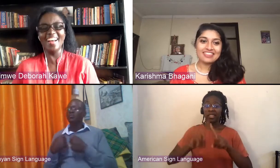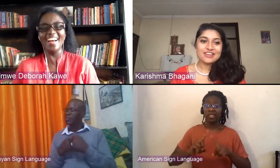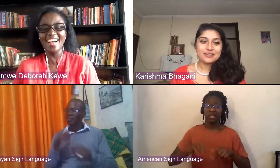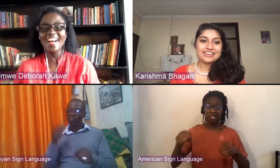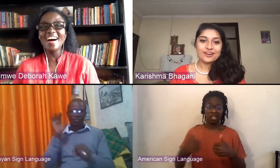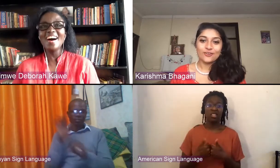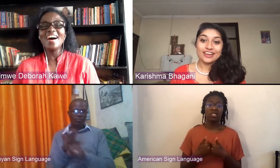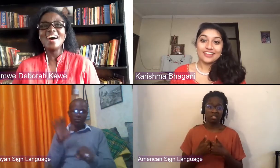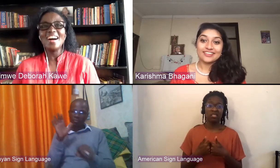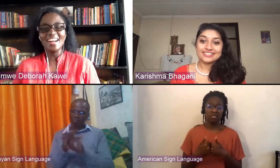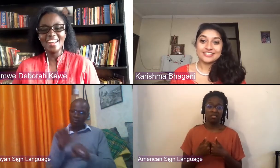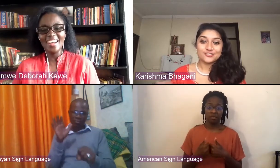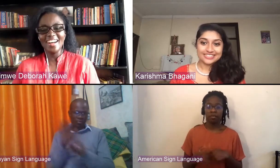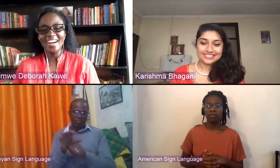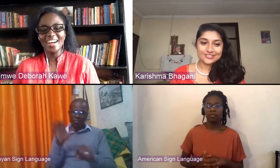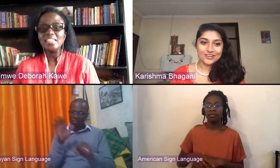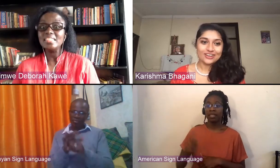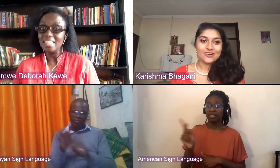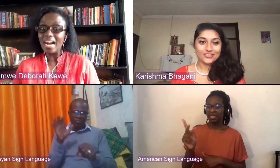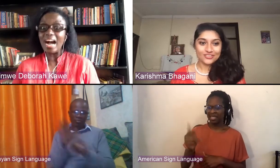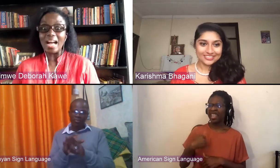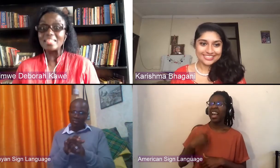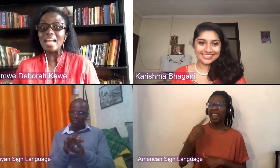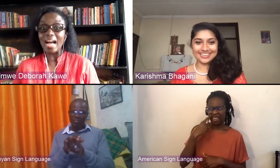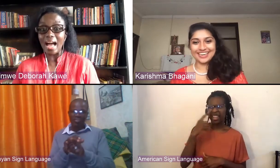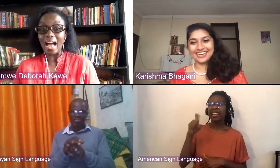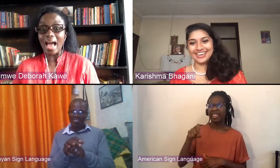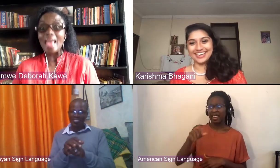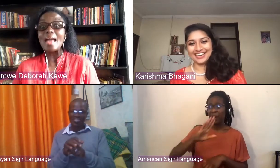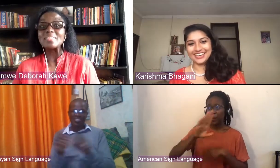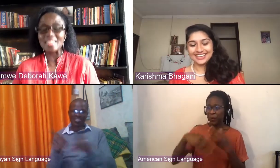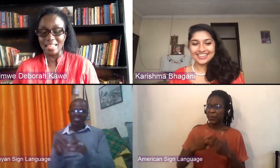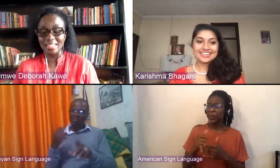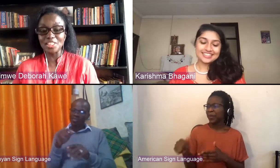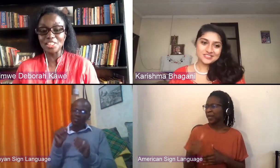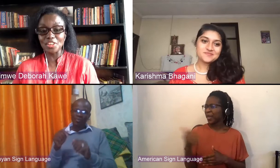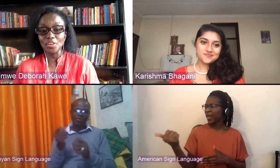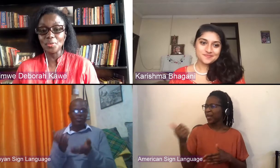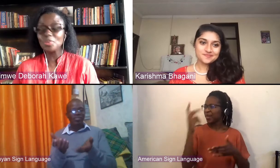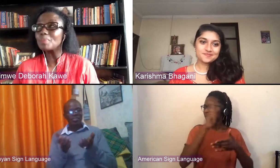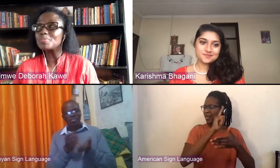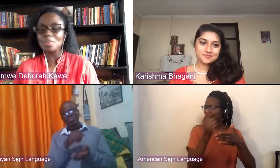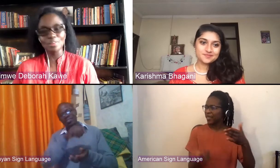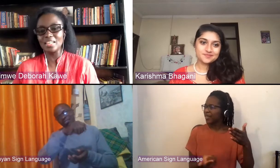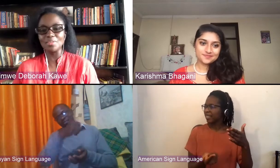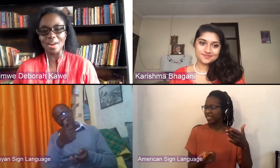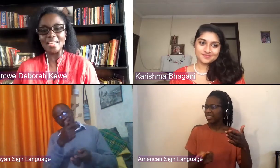I think we need a whole other series to talk about them. I am telling you, you're absolutely right.